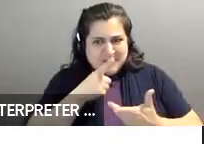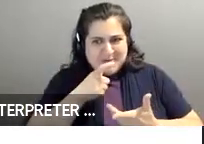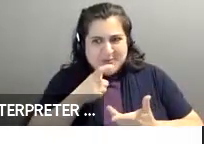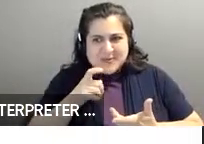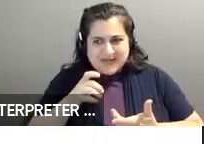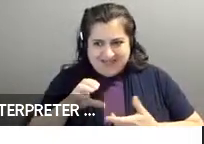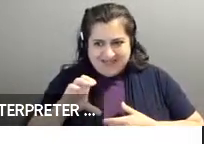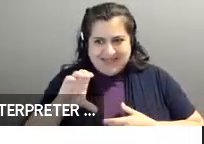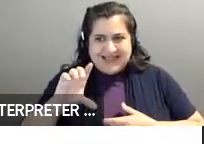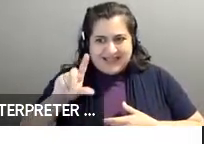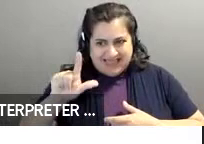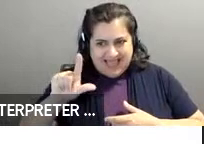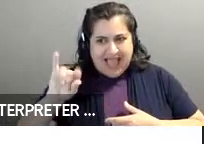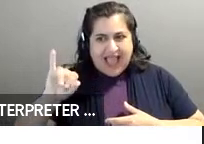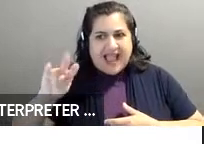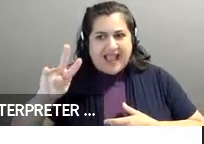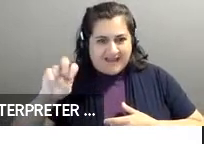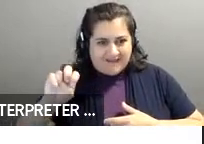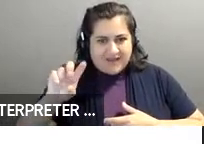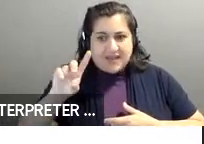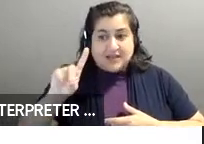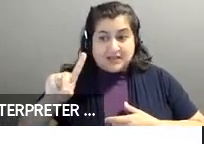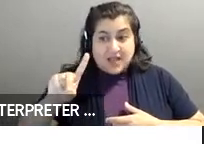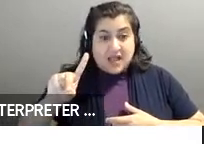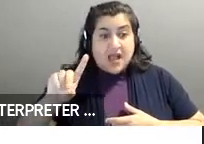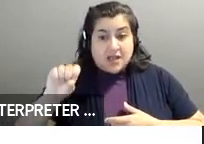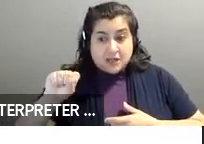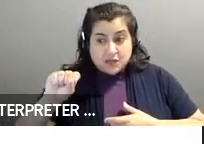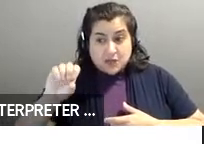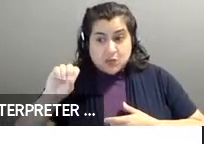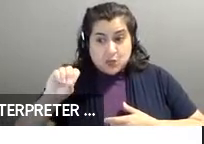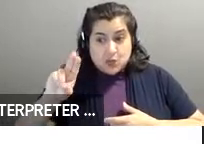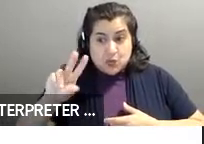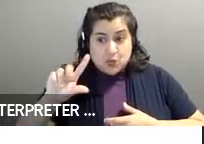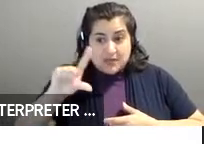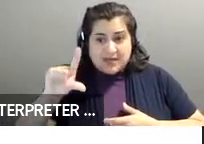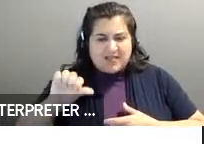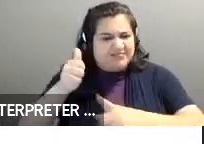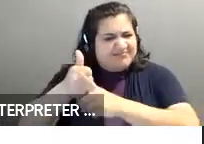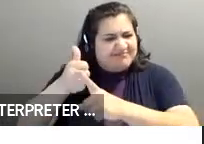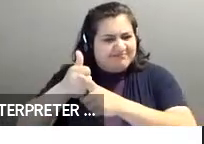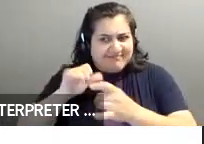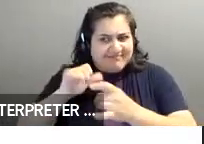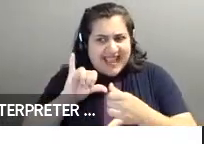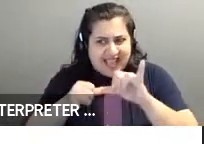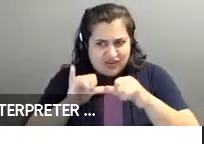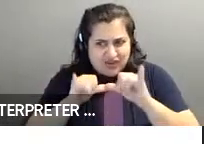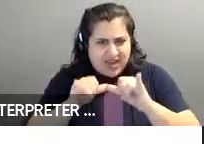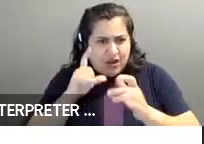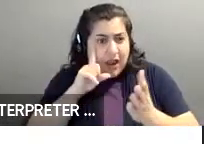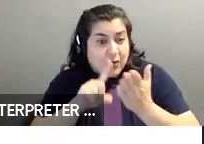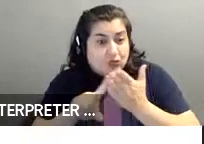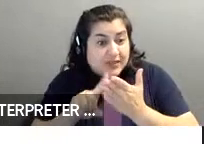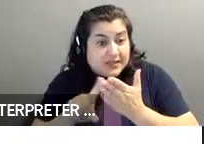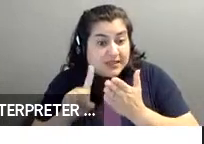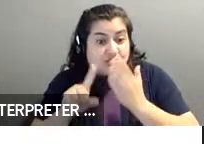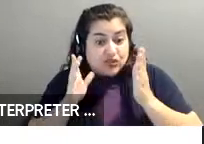So Dr. Clive D'Souza is a human factors engineer and researcher in the Department of Rehabilitation,